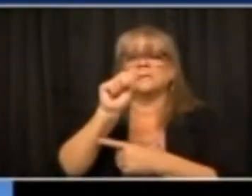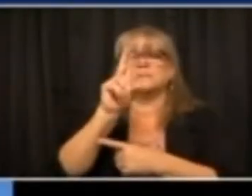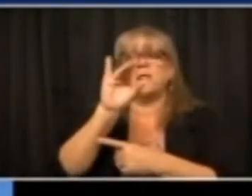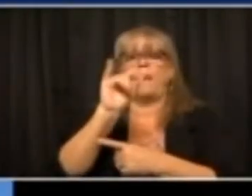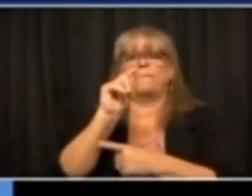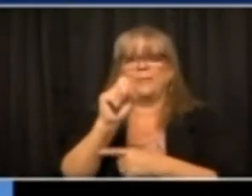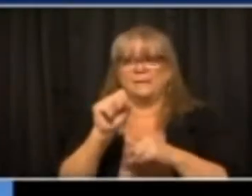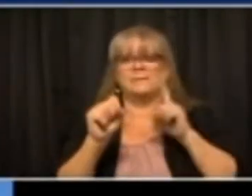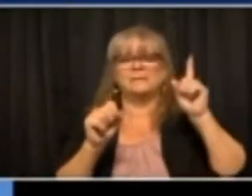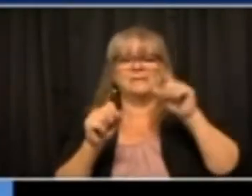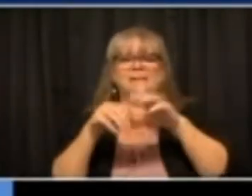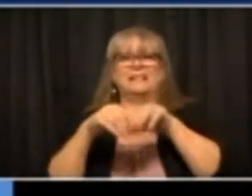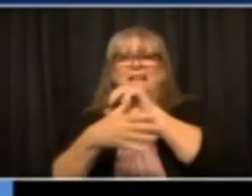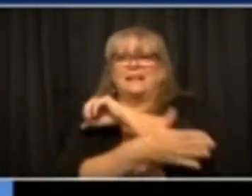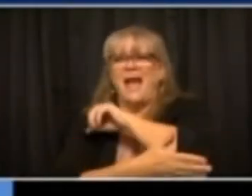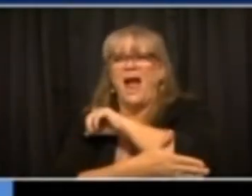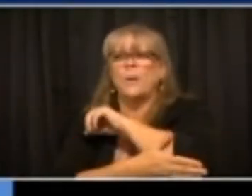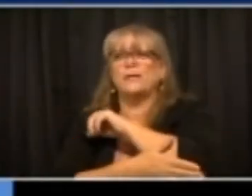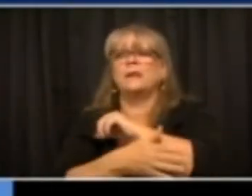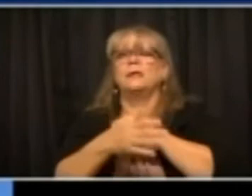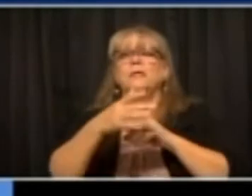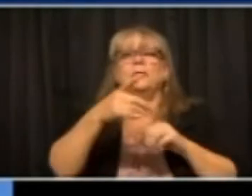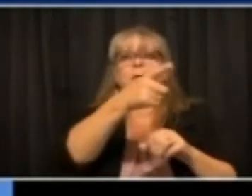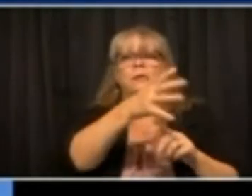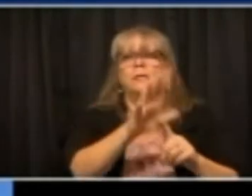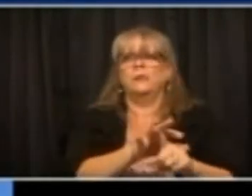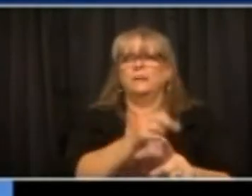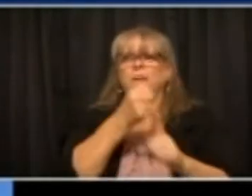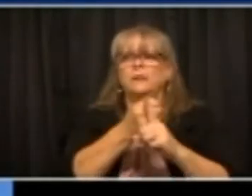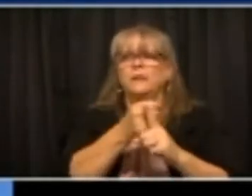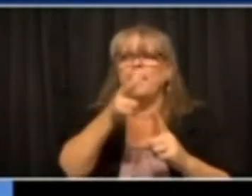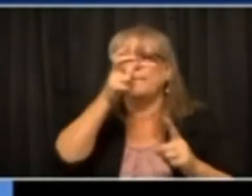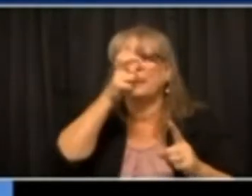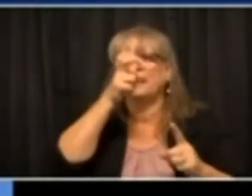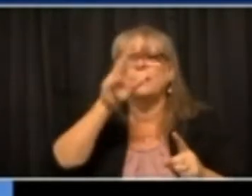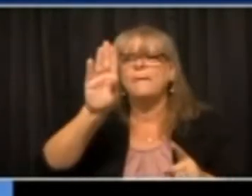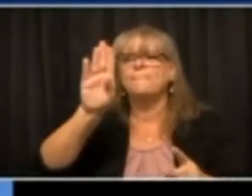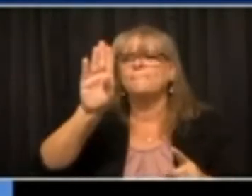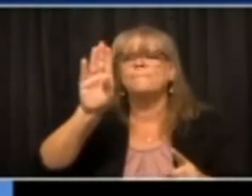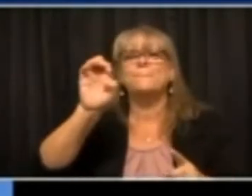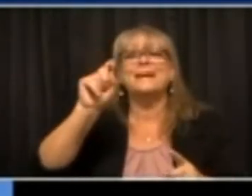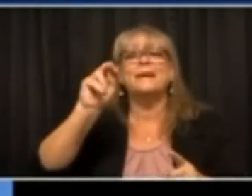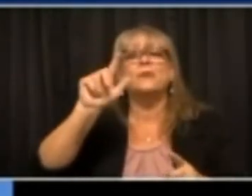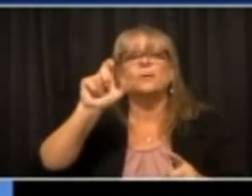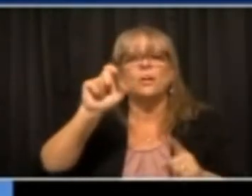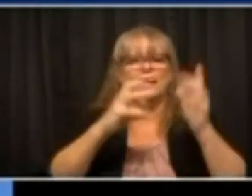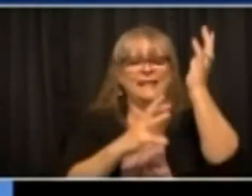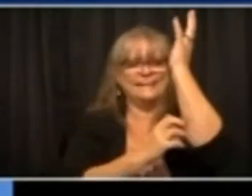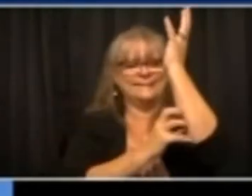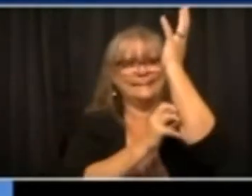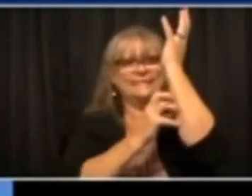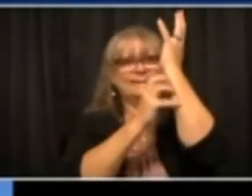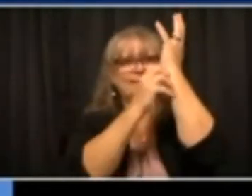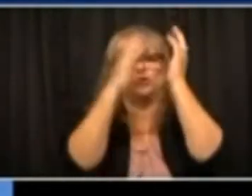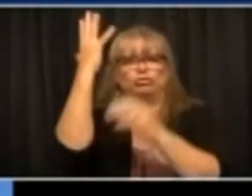that we were seeing in summit county with thousands of acres of dead trees so and then when i was a legislator i worked on the side